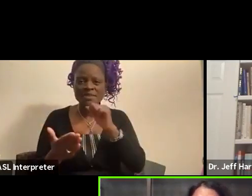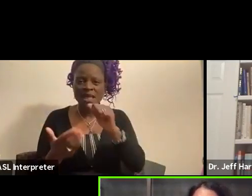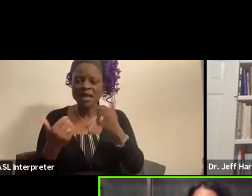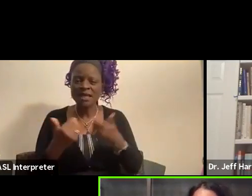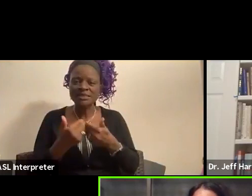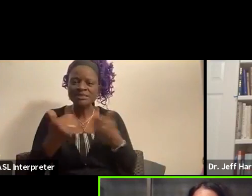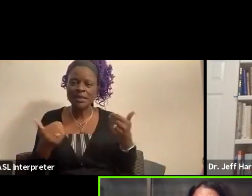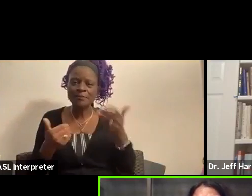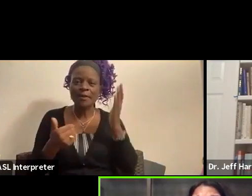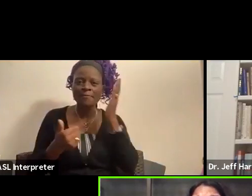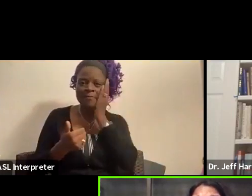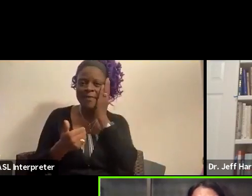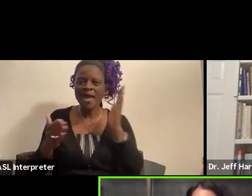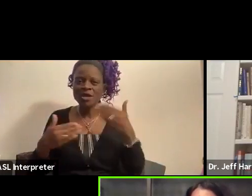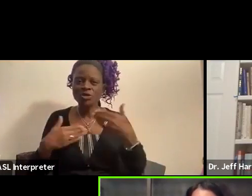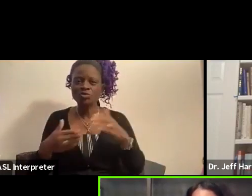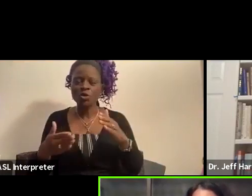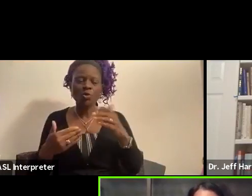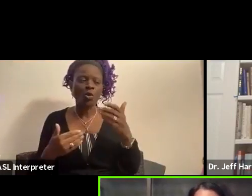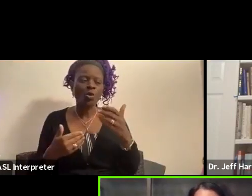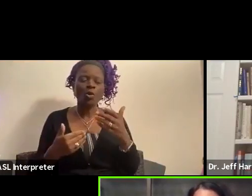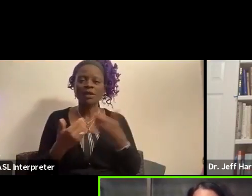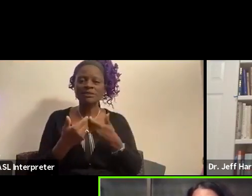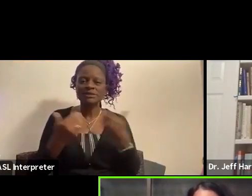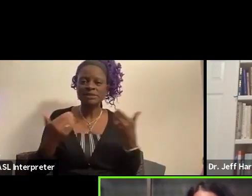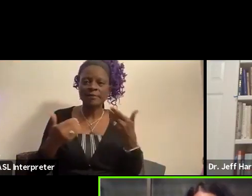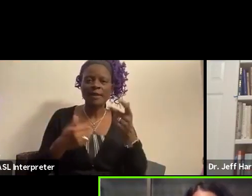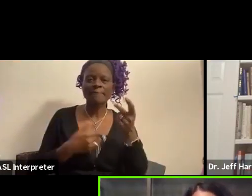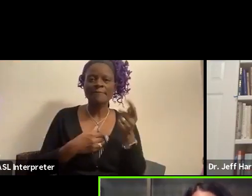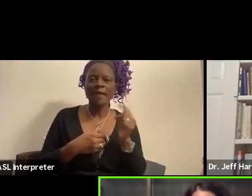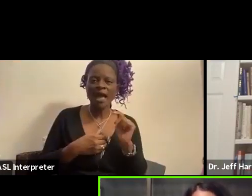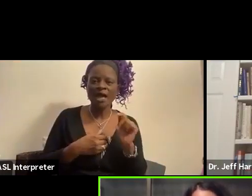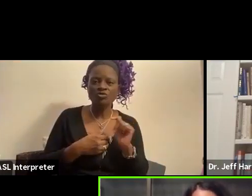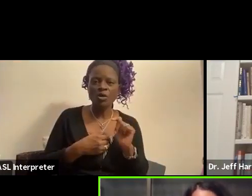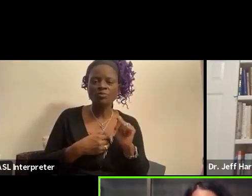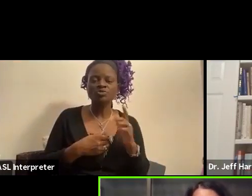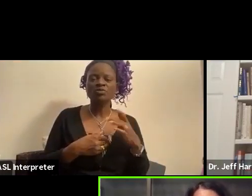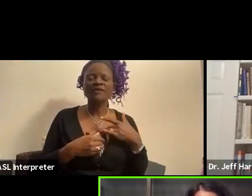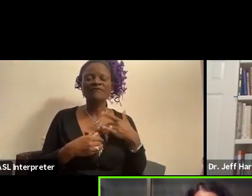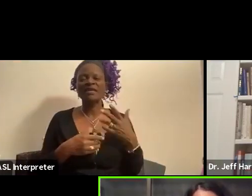And I think also of that is an incredibly helpful for that group.